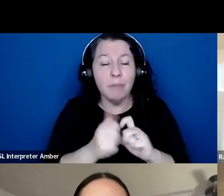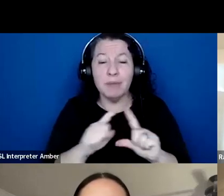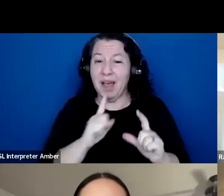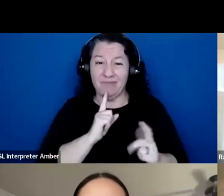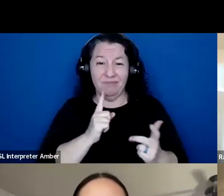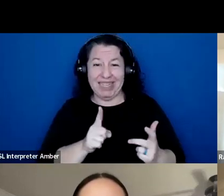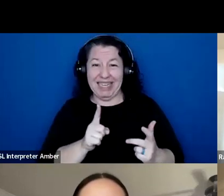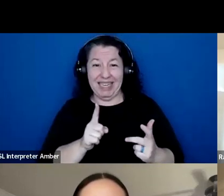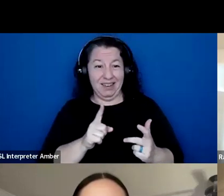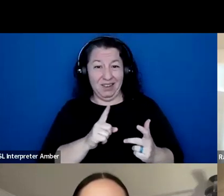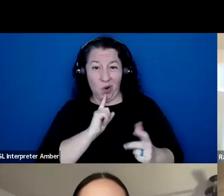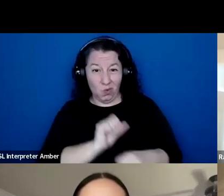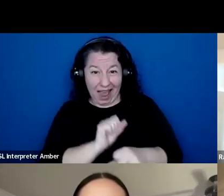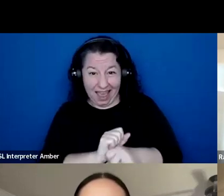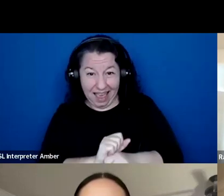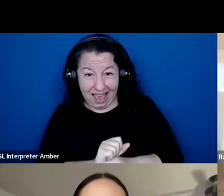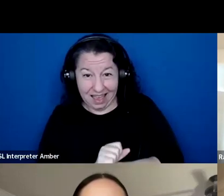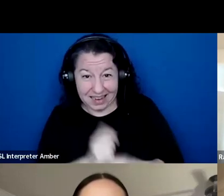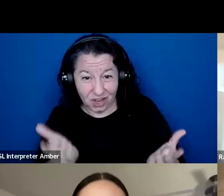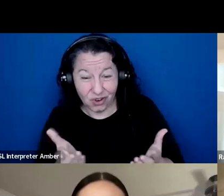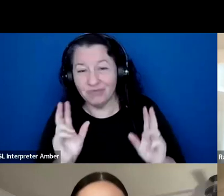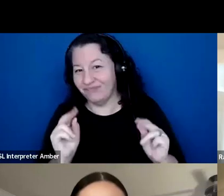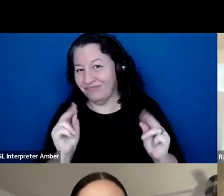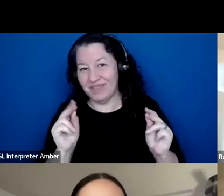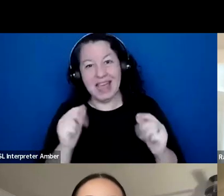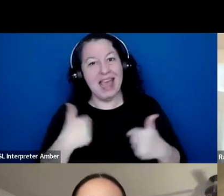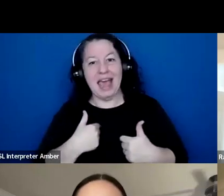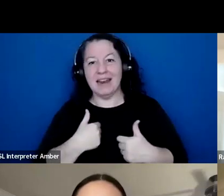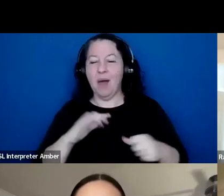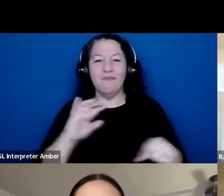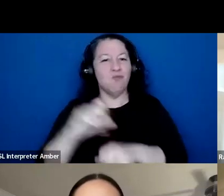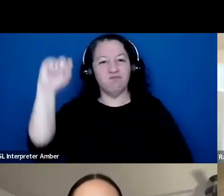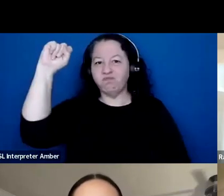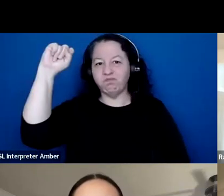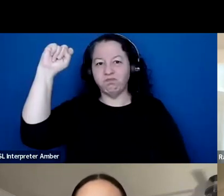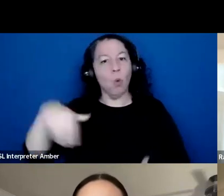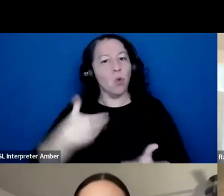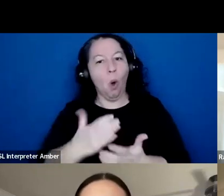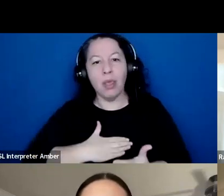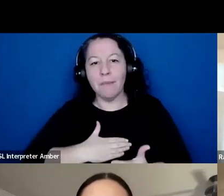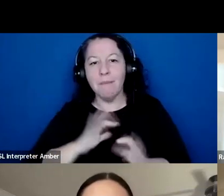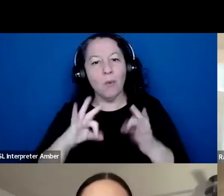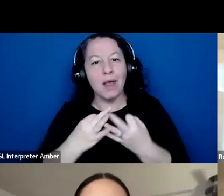I'm standing in total solidarity with my relatives all across the globe, including in Palestine, who are doing whatever they can